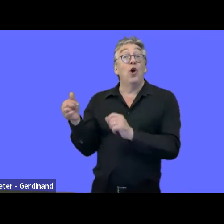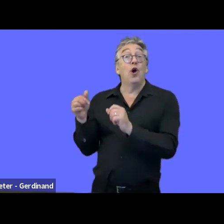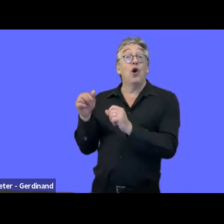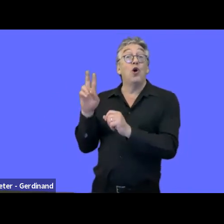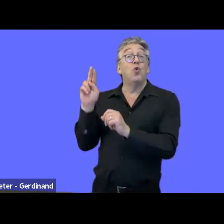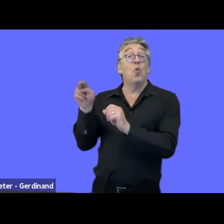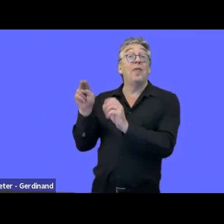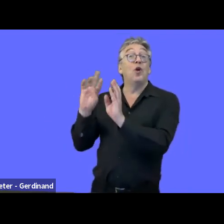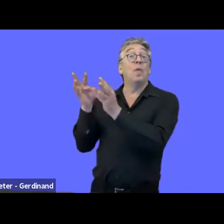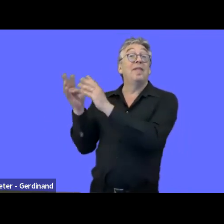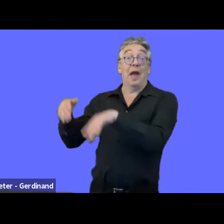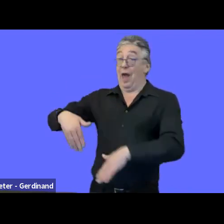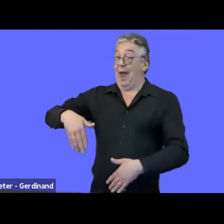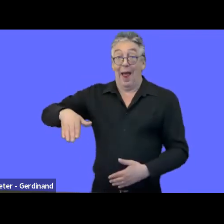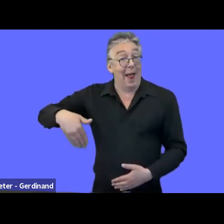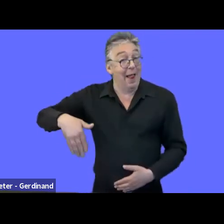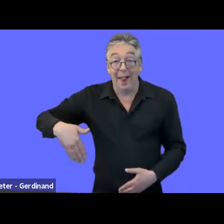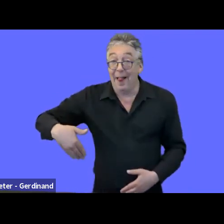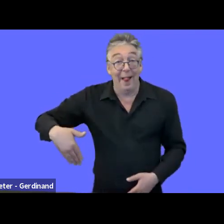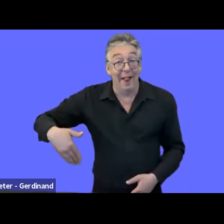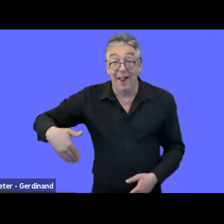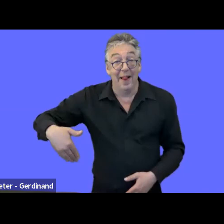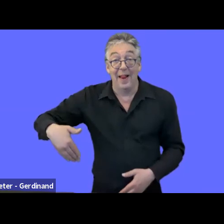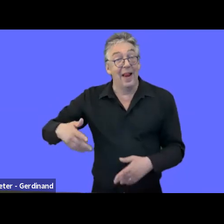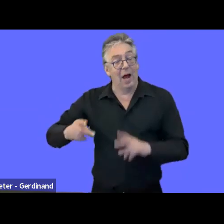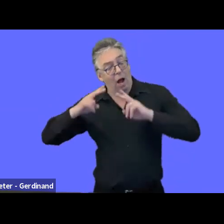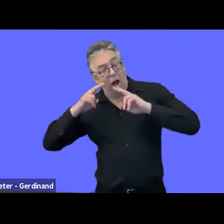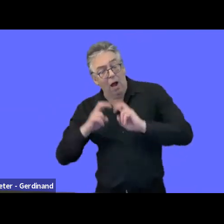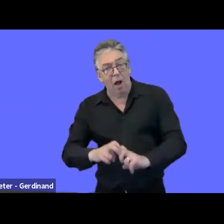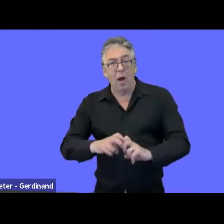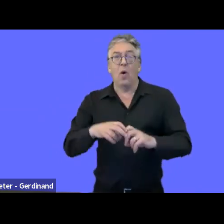perhaps we need to work a little more in this issue also.